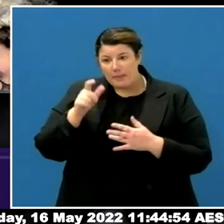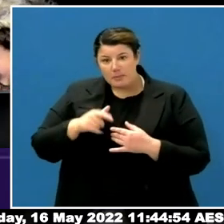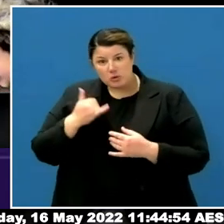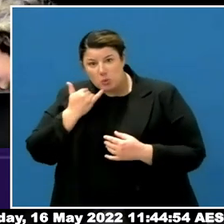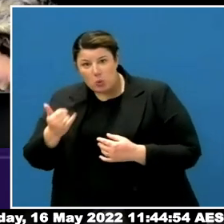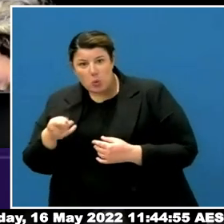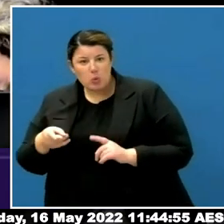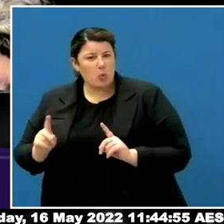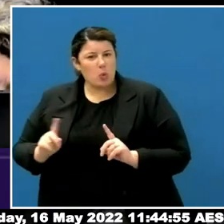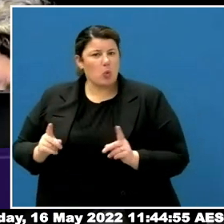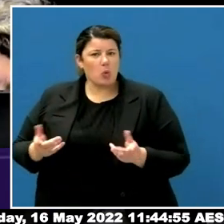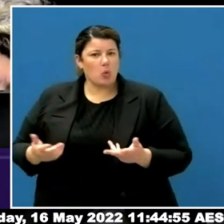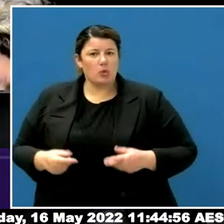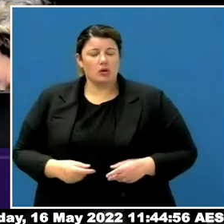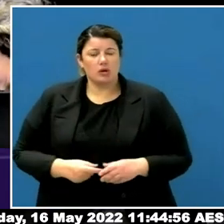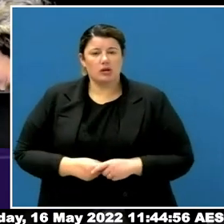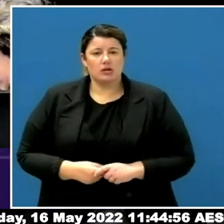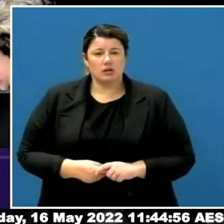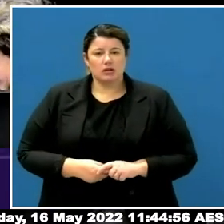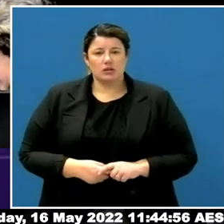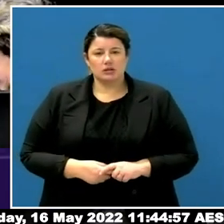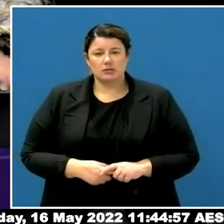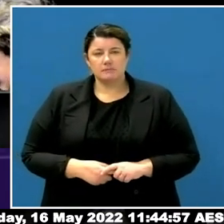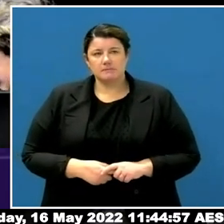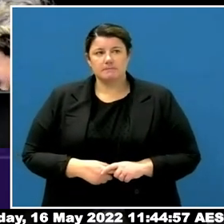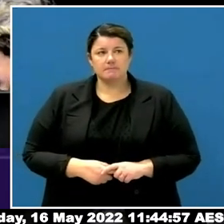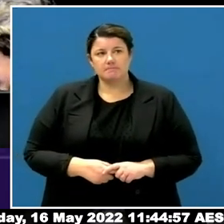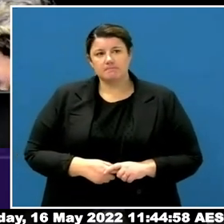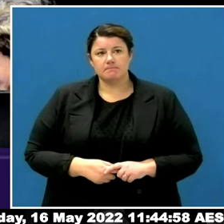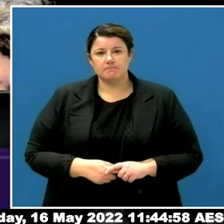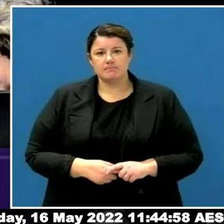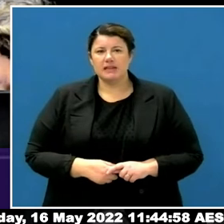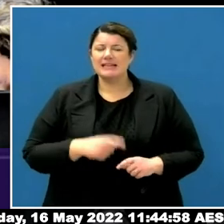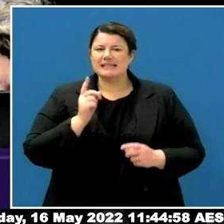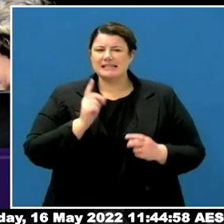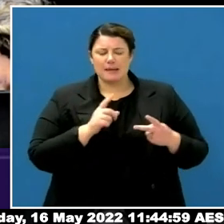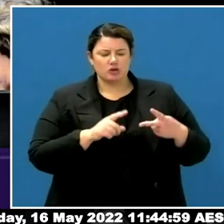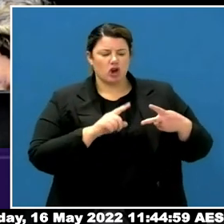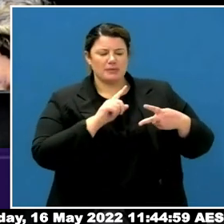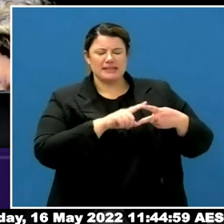recollection. SALLY: Maybe a few times the senior. Lifestyle Assistant.